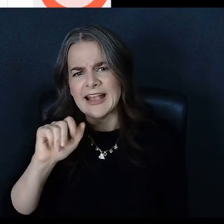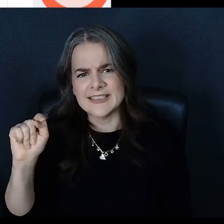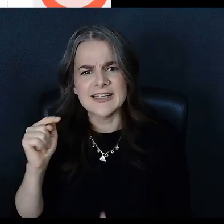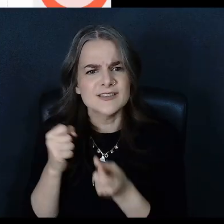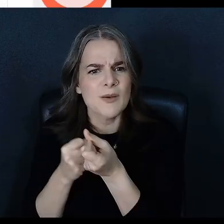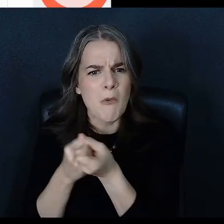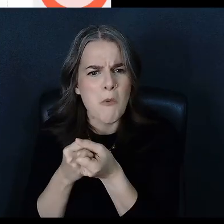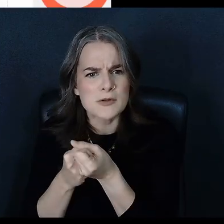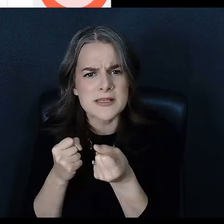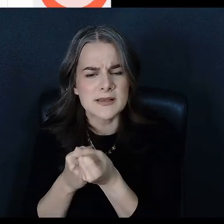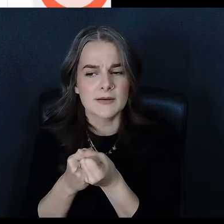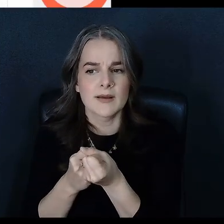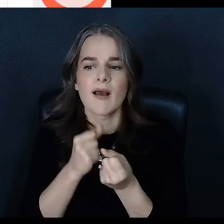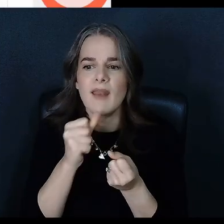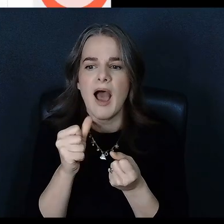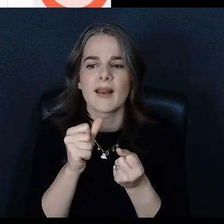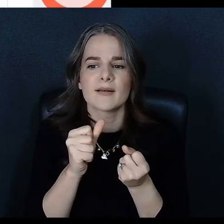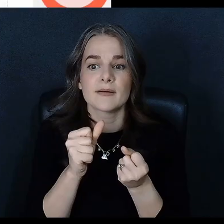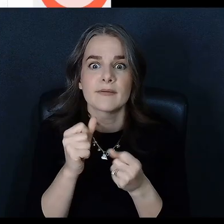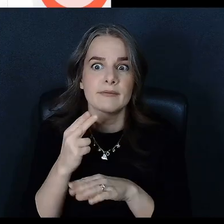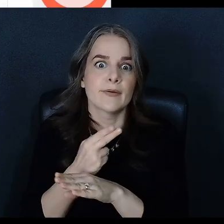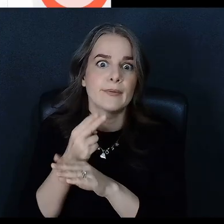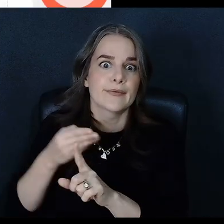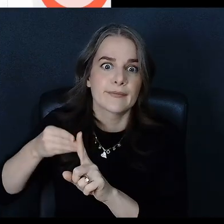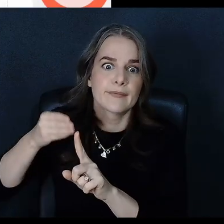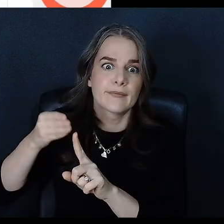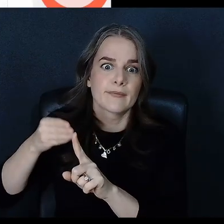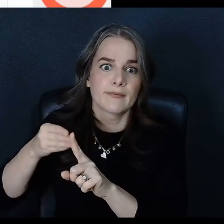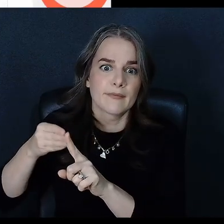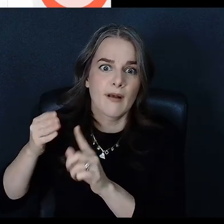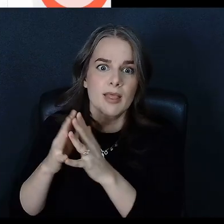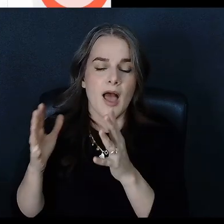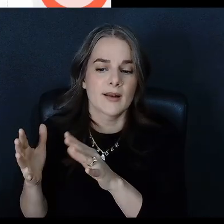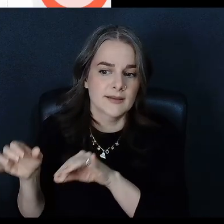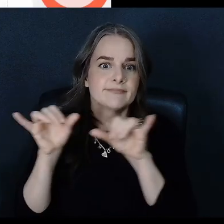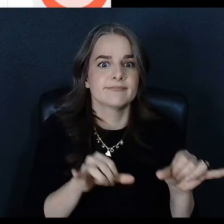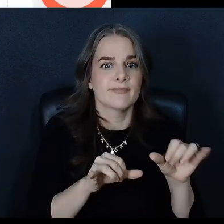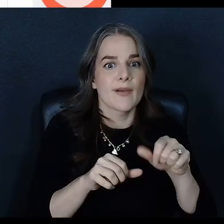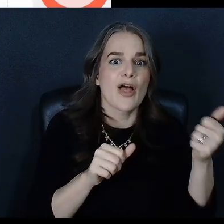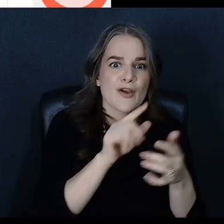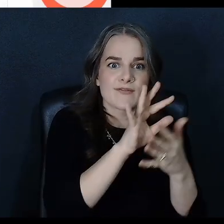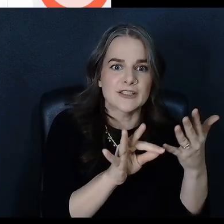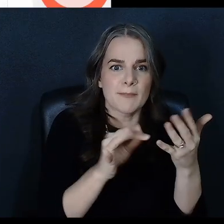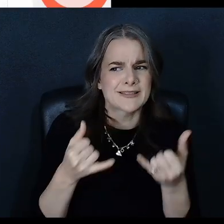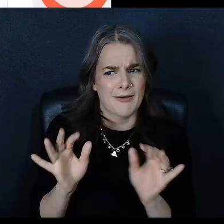not as used as some of these other features, but just as valuable. Control smart-home devices.